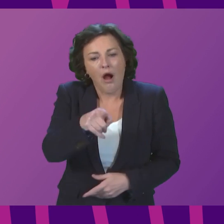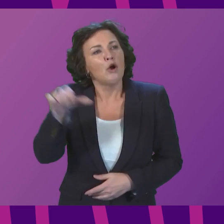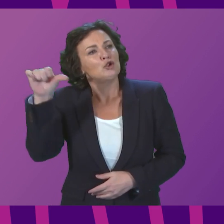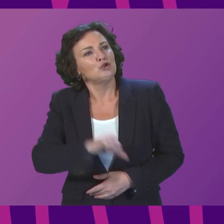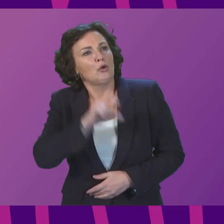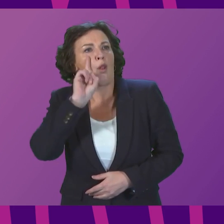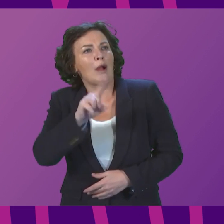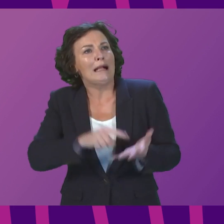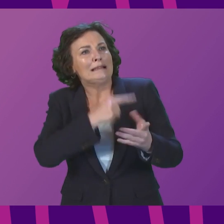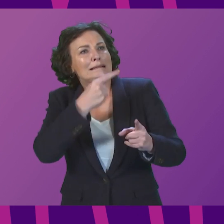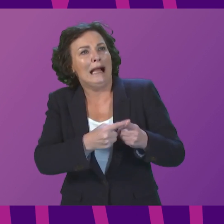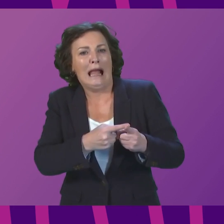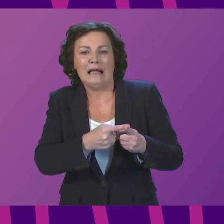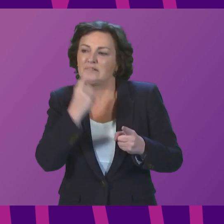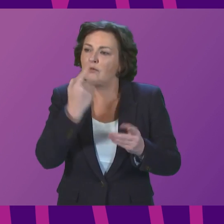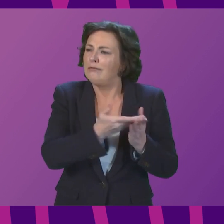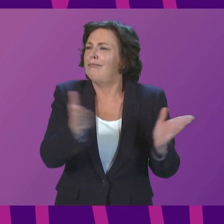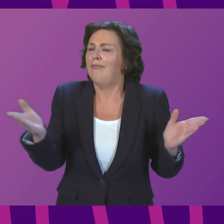On Tuesday, when the proposal was considered, Scottish National Party members of Parliament